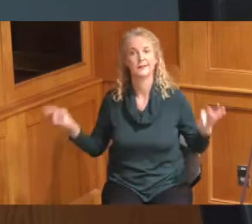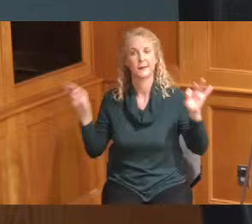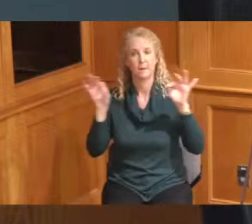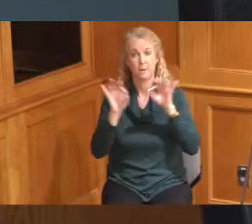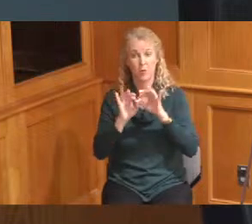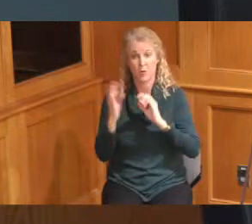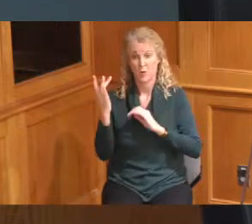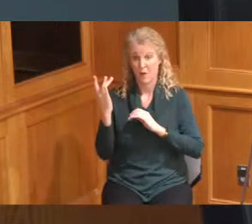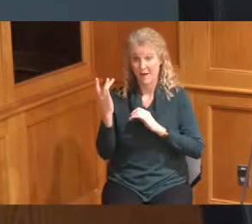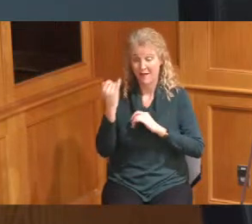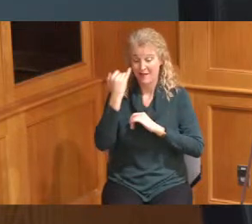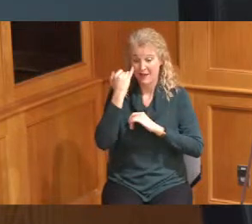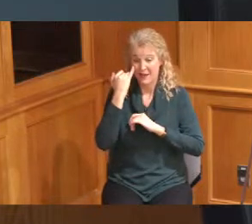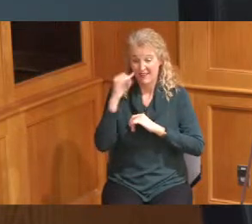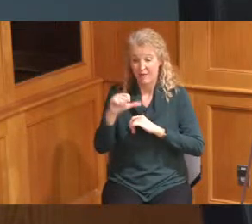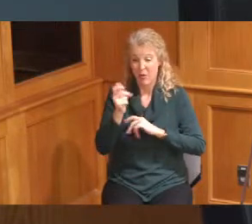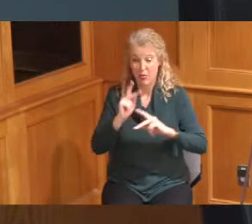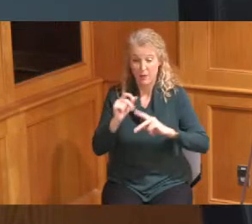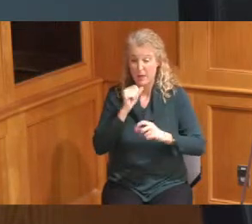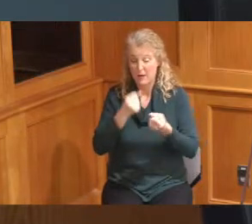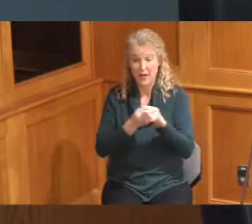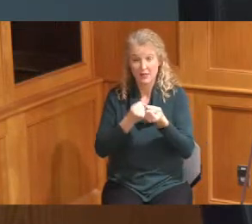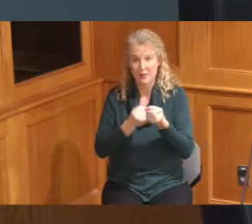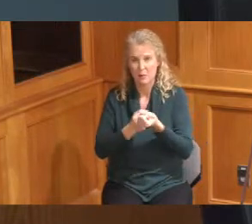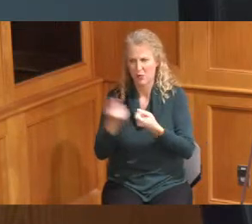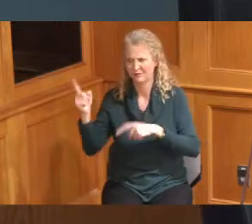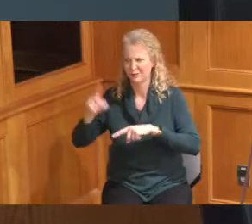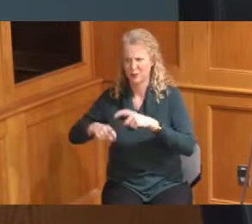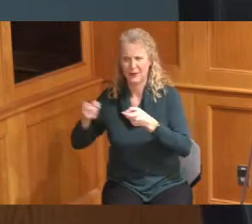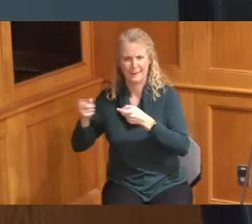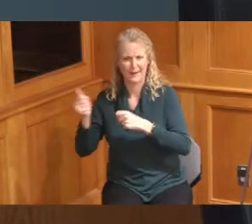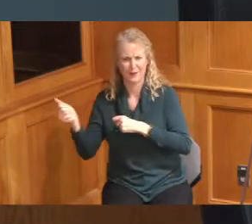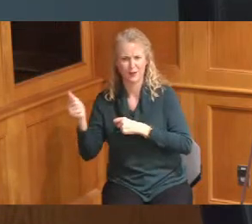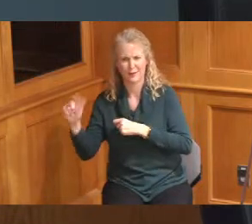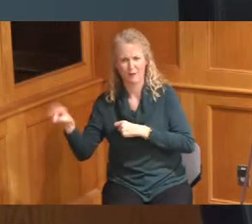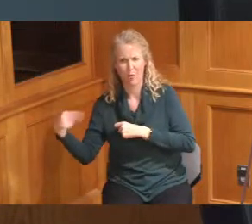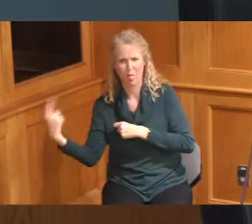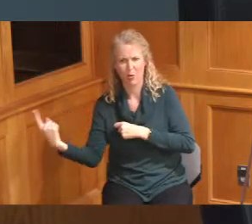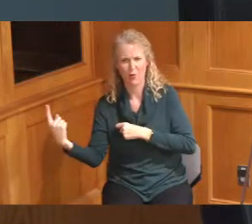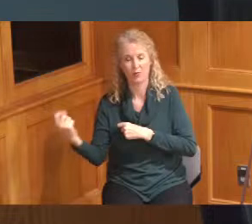the relationships you can't manage this agency in the way that you have so I want to commend